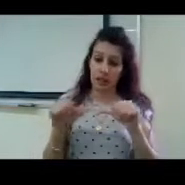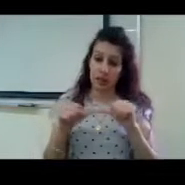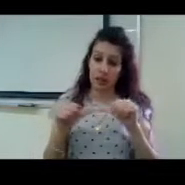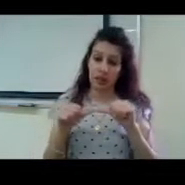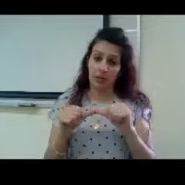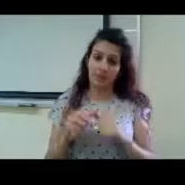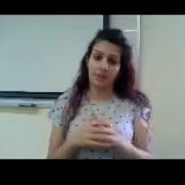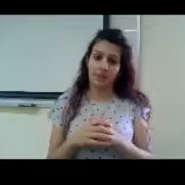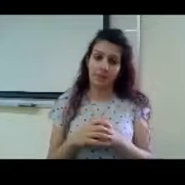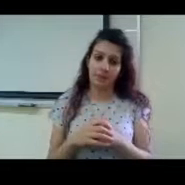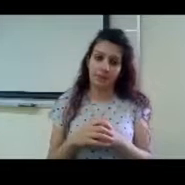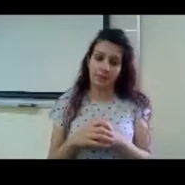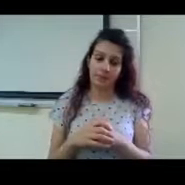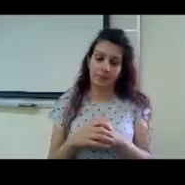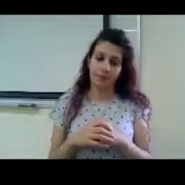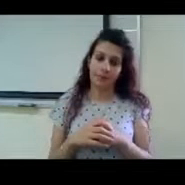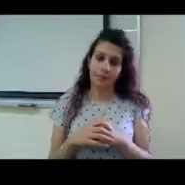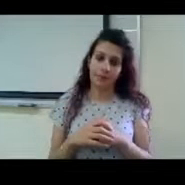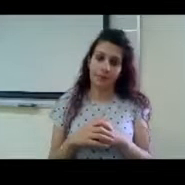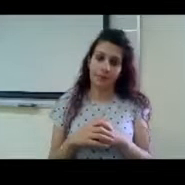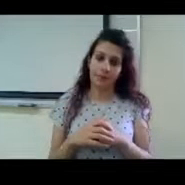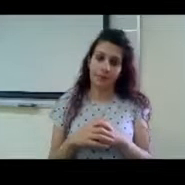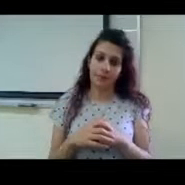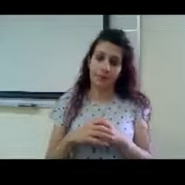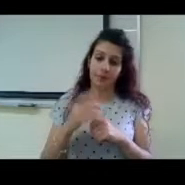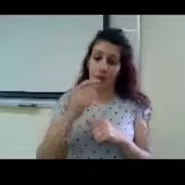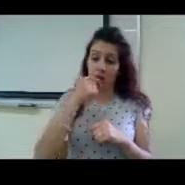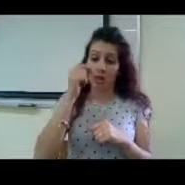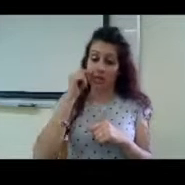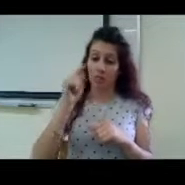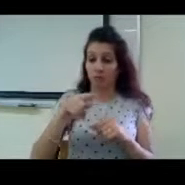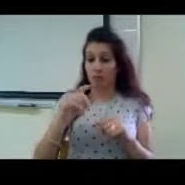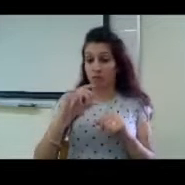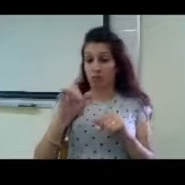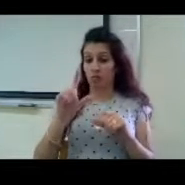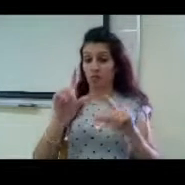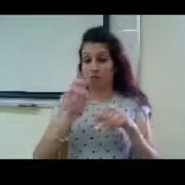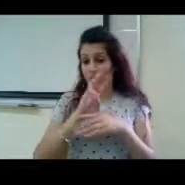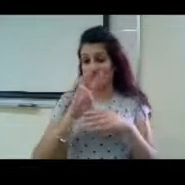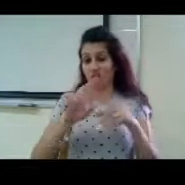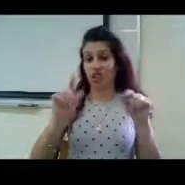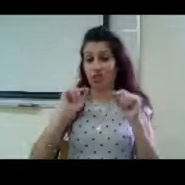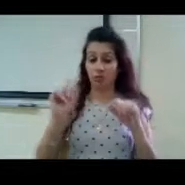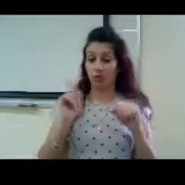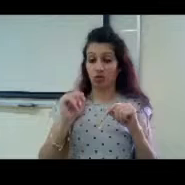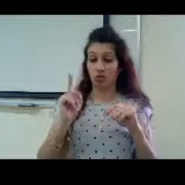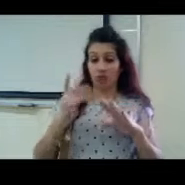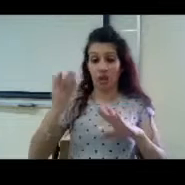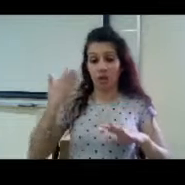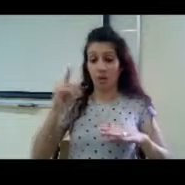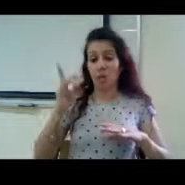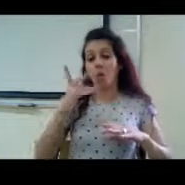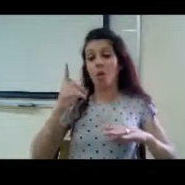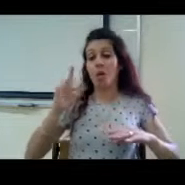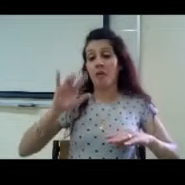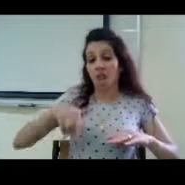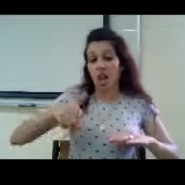Baraka Salaam Erebus modules intend governor rates those connected learning